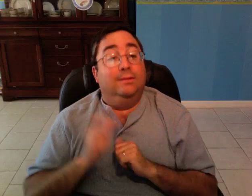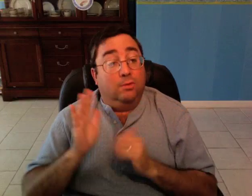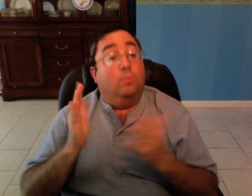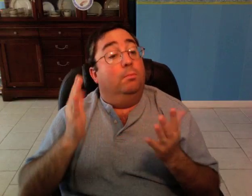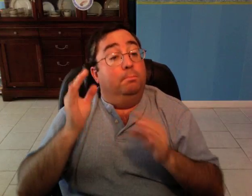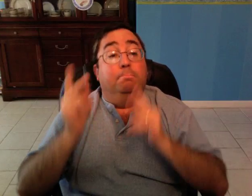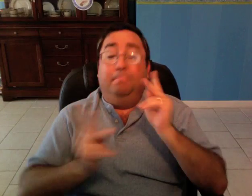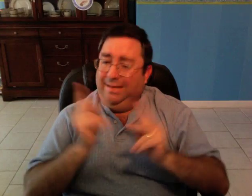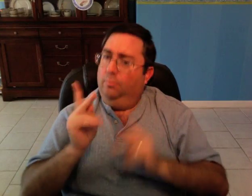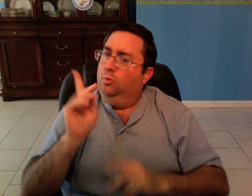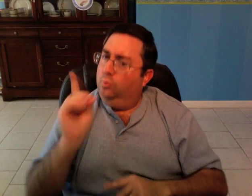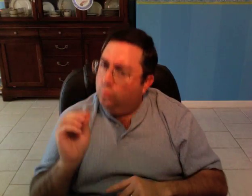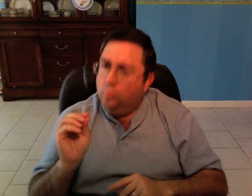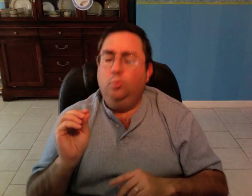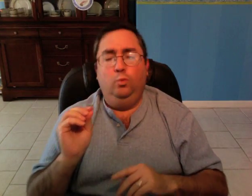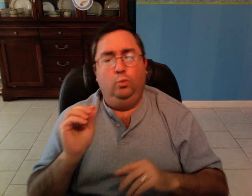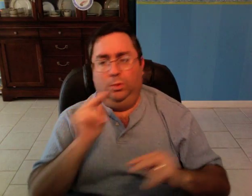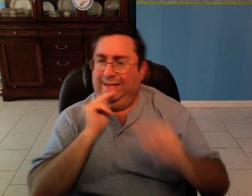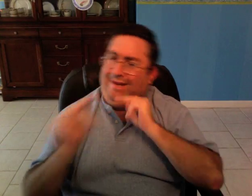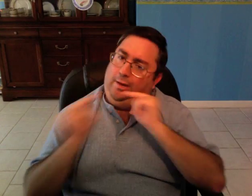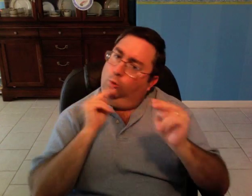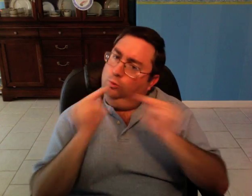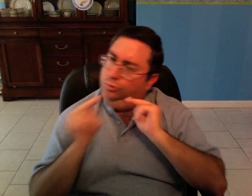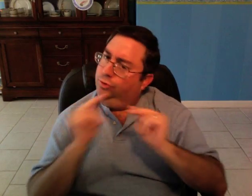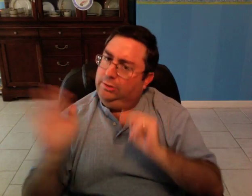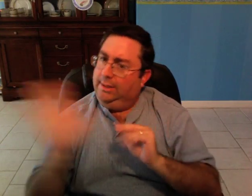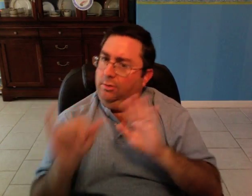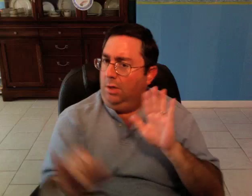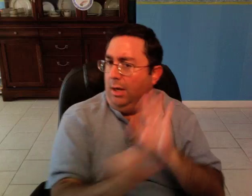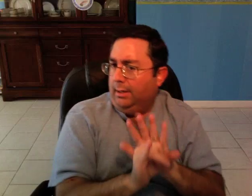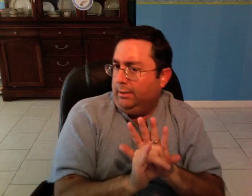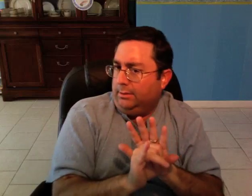People do "negotiate" their identities.